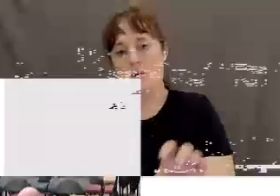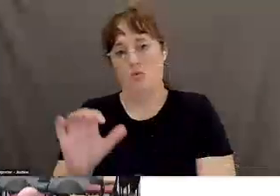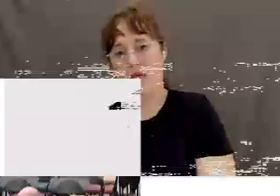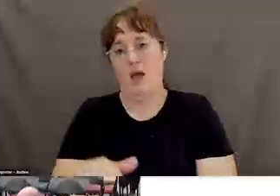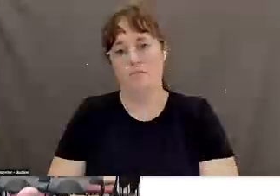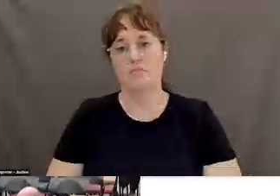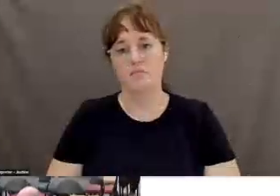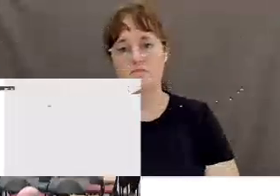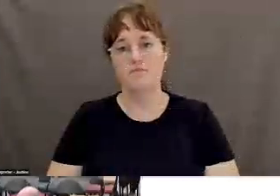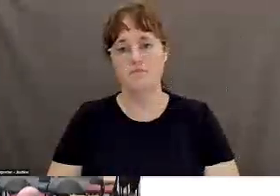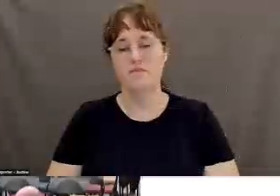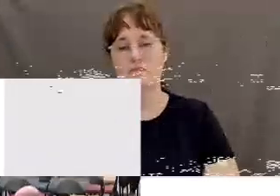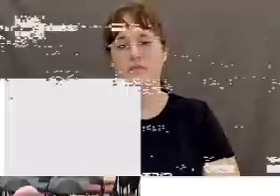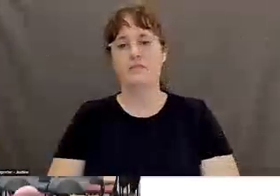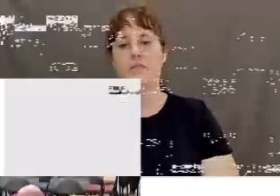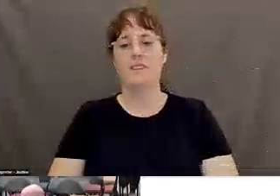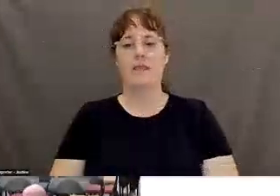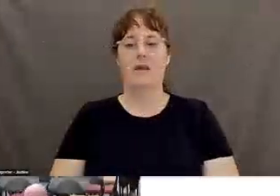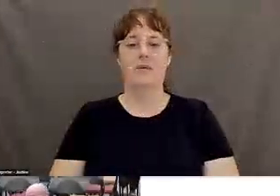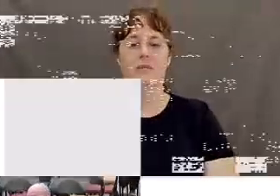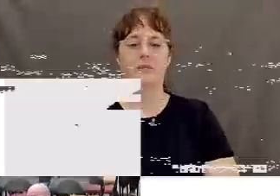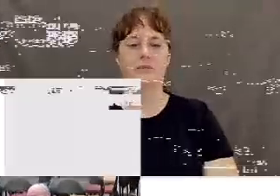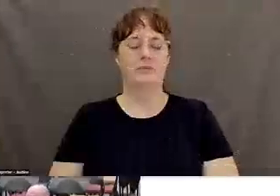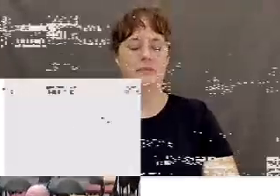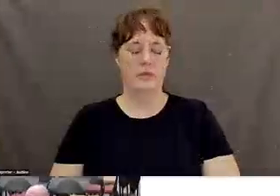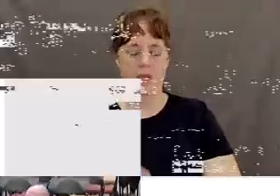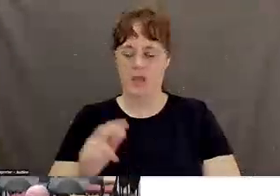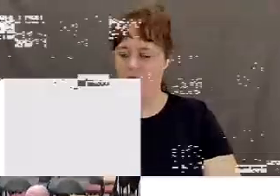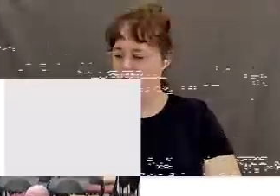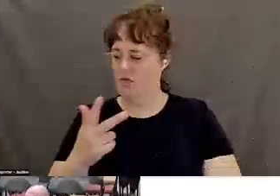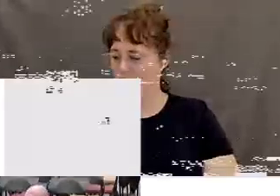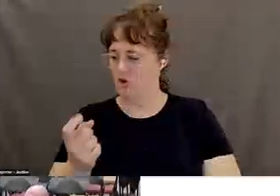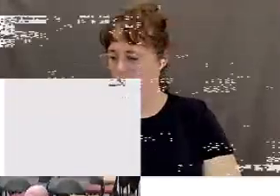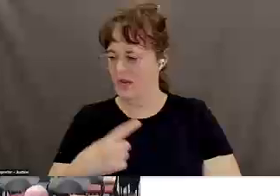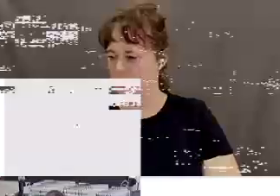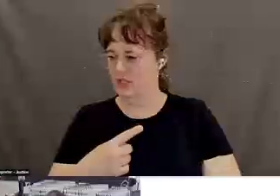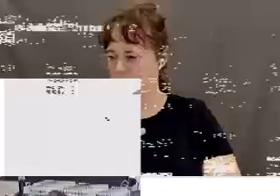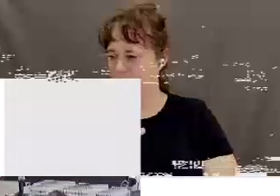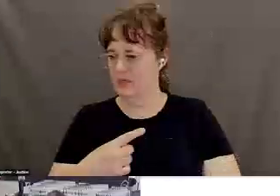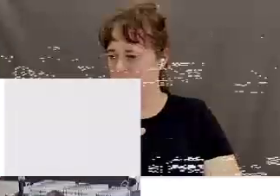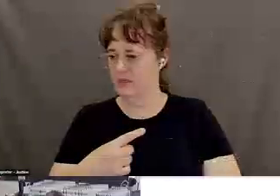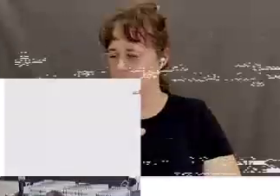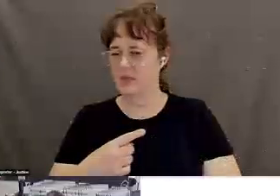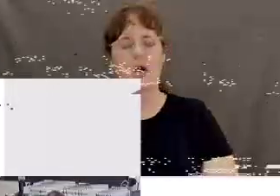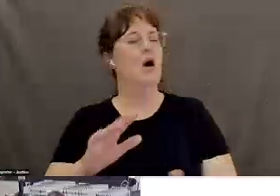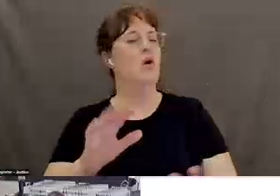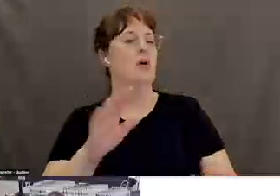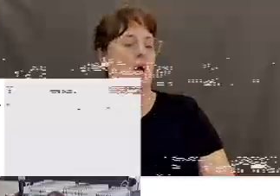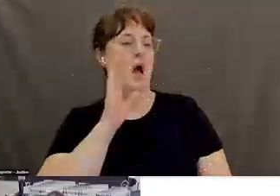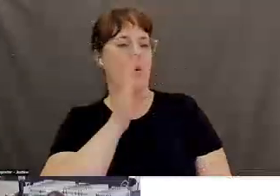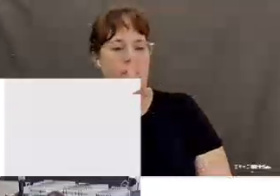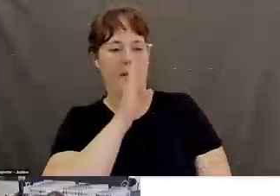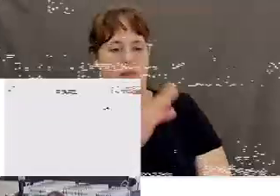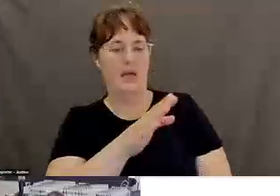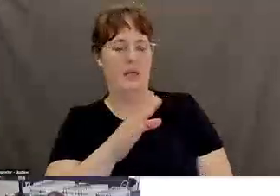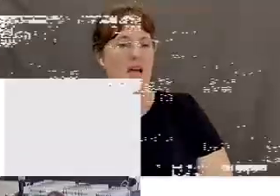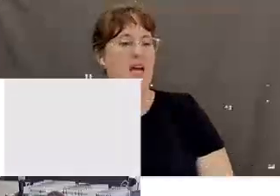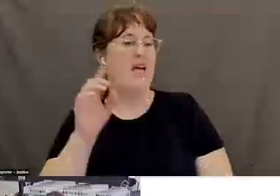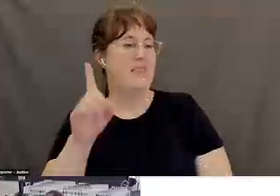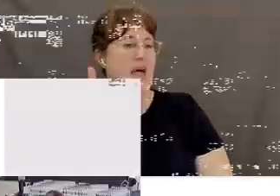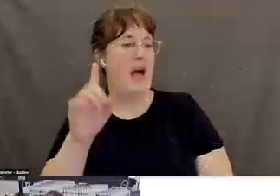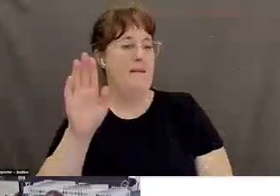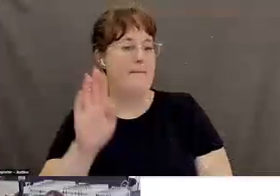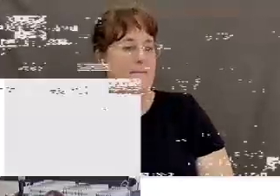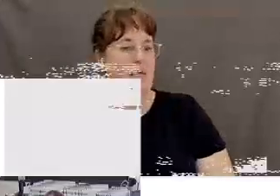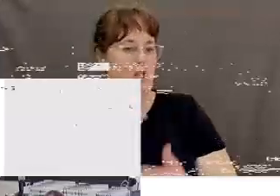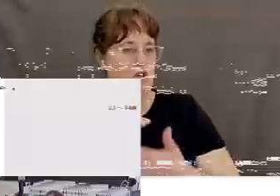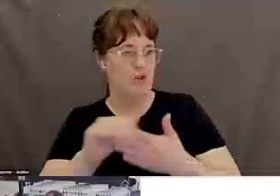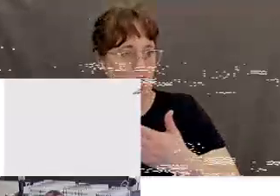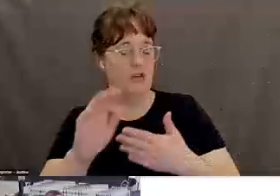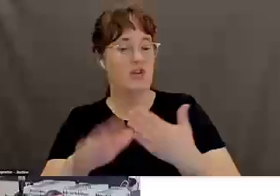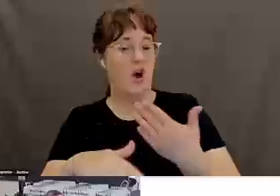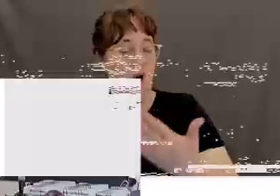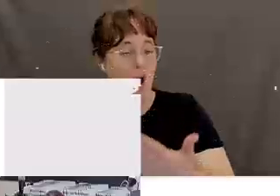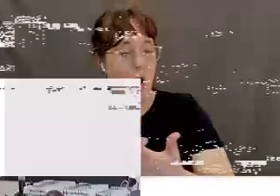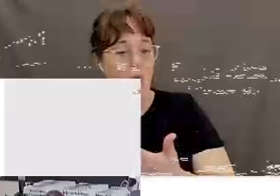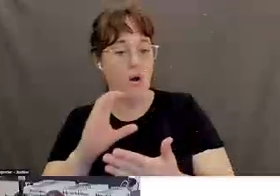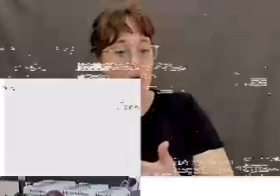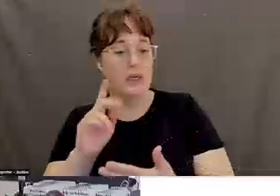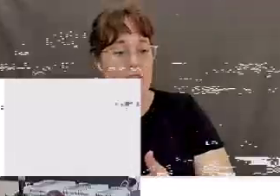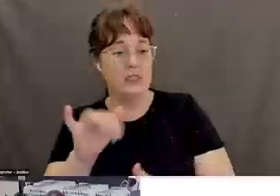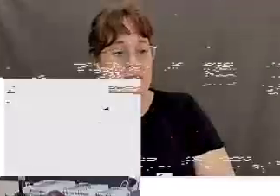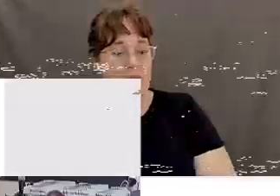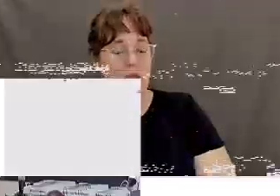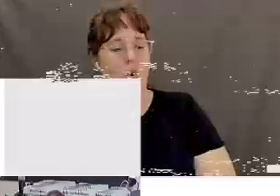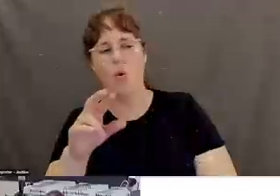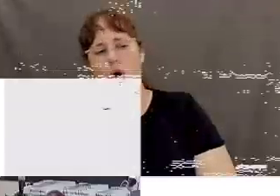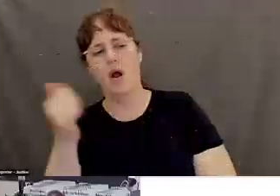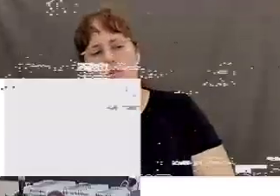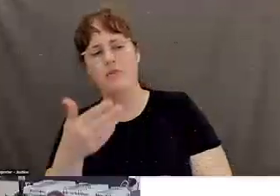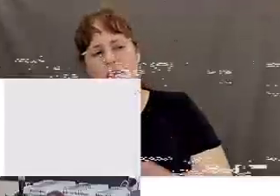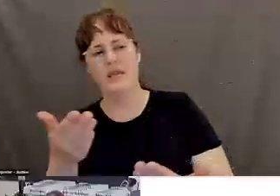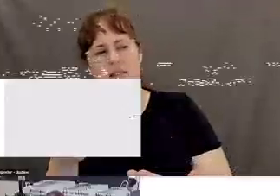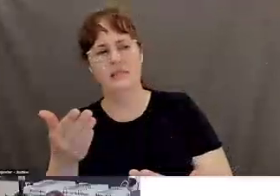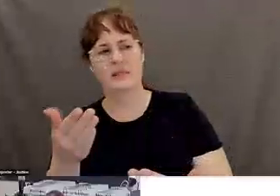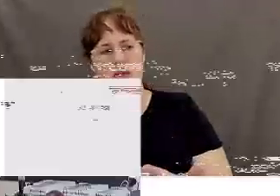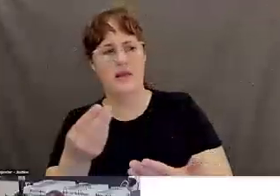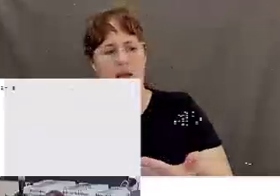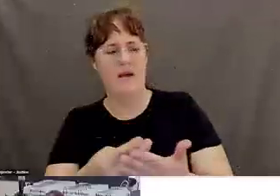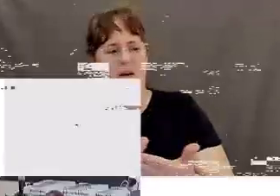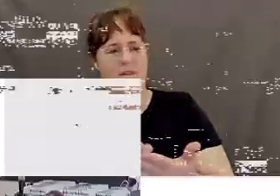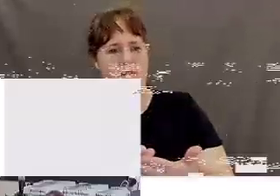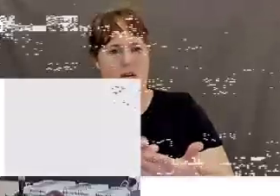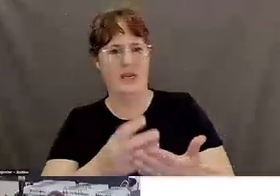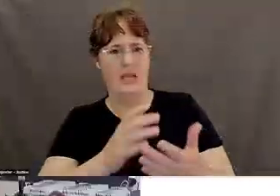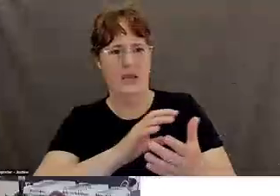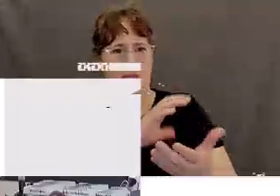Boardroom: And then the, third question, apologies. Maybe just a little bit more bluntly, is the billion dollars that we're still currently over, is that all contingency, or are there other funding buckets in that billion dollars that we're still over?